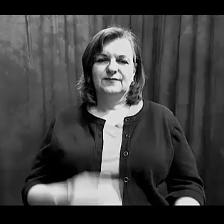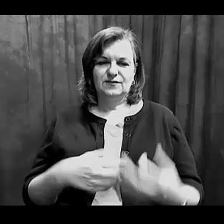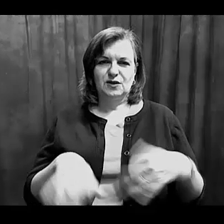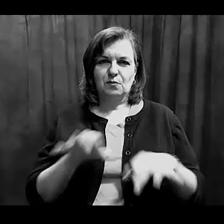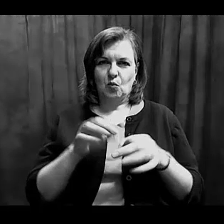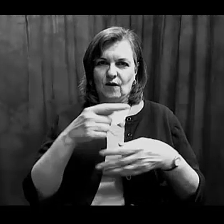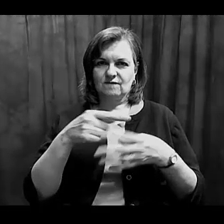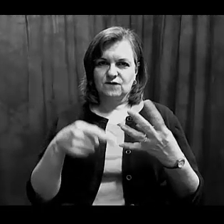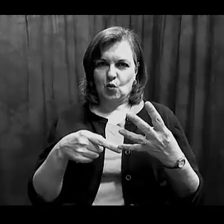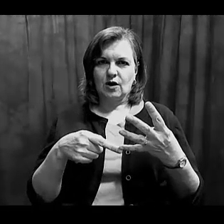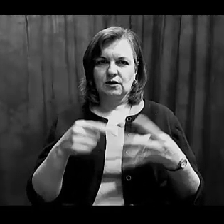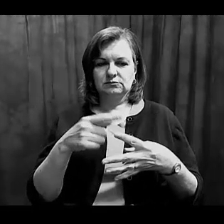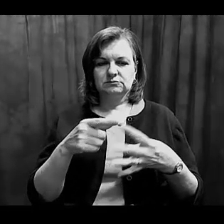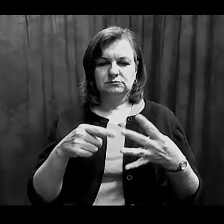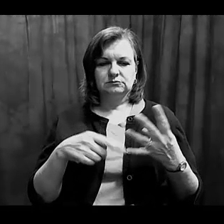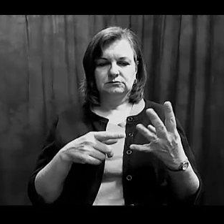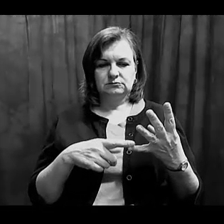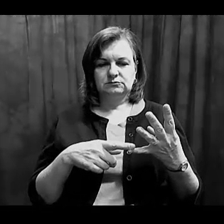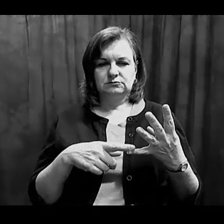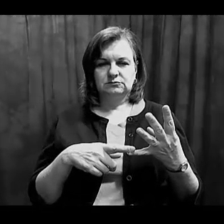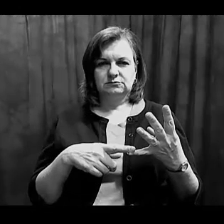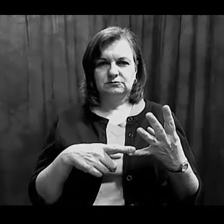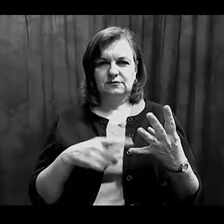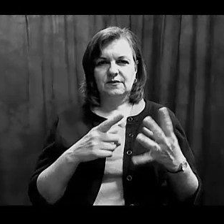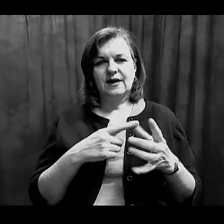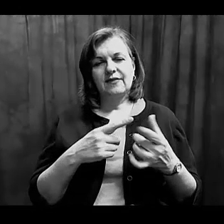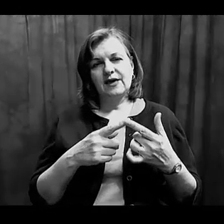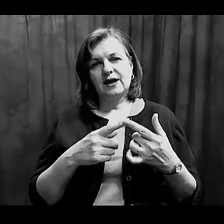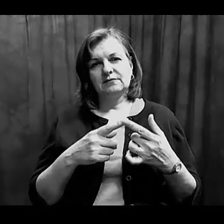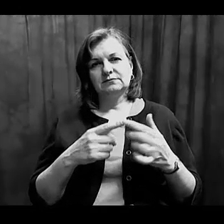so like I said these big 4